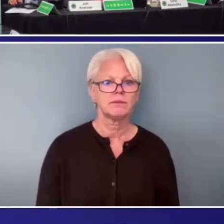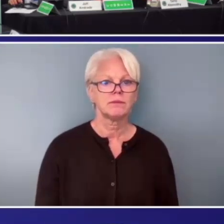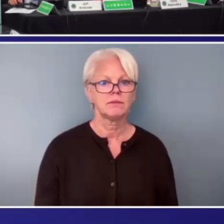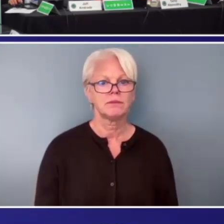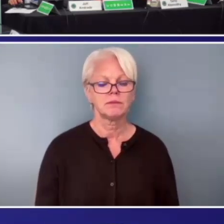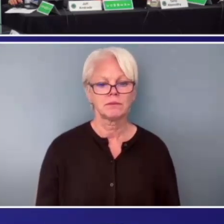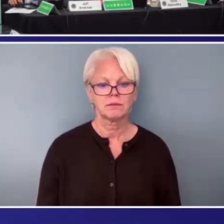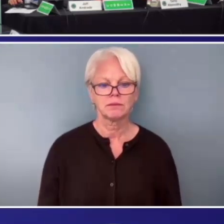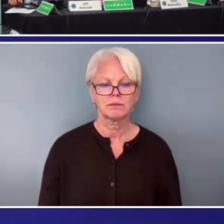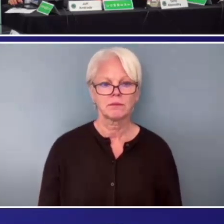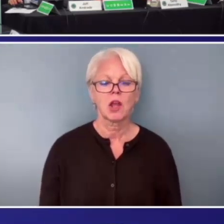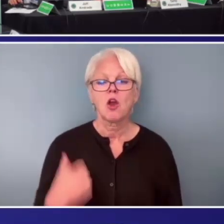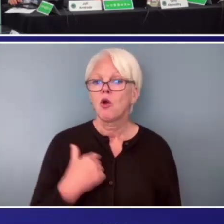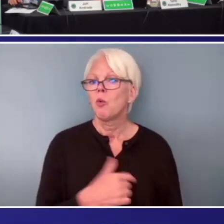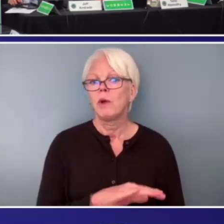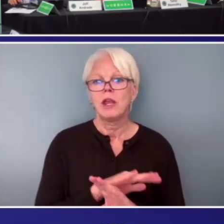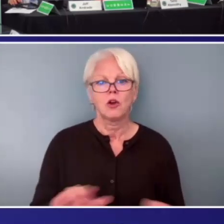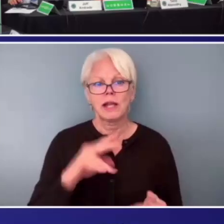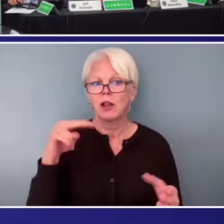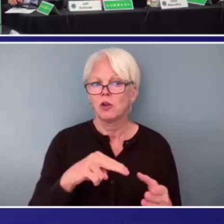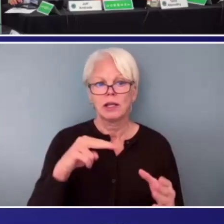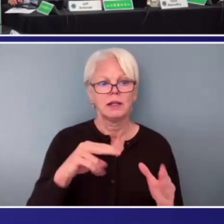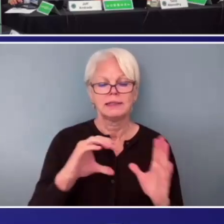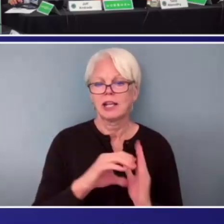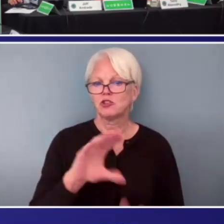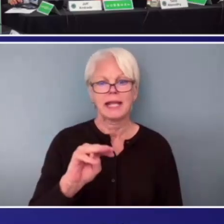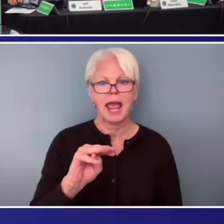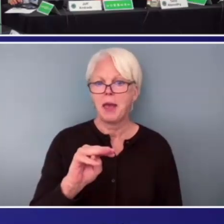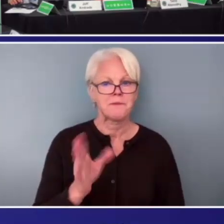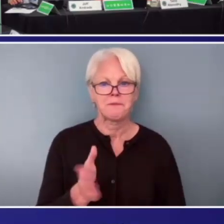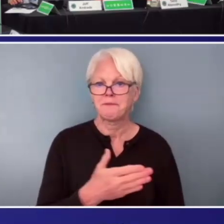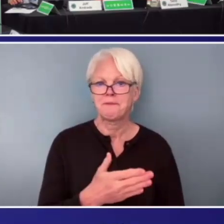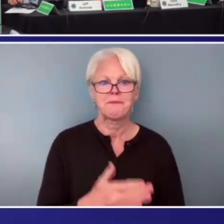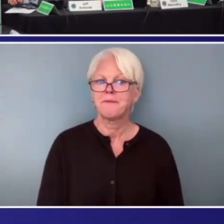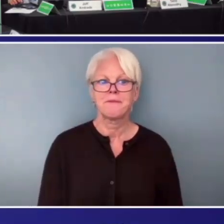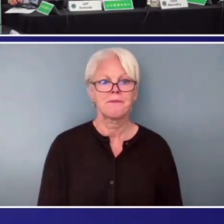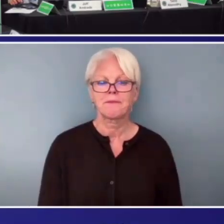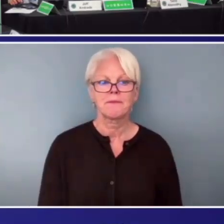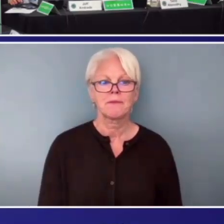We are not looking at subsection (m)(1),